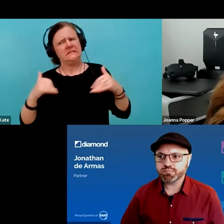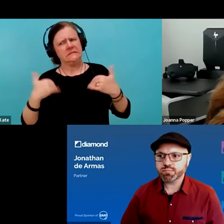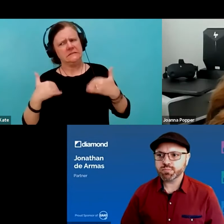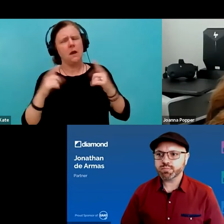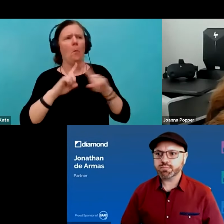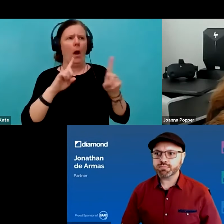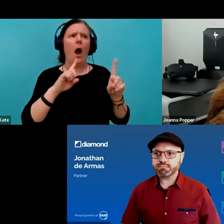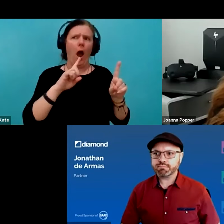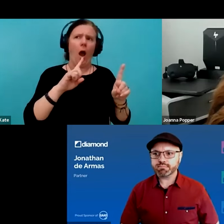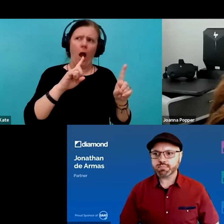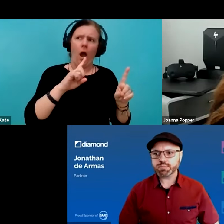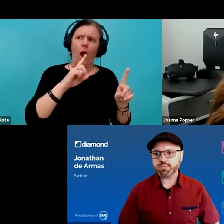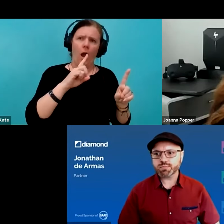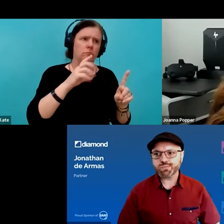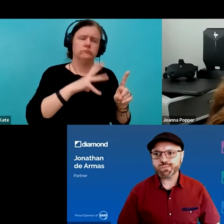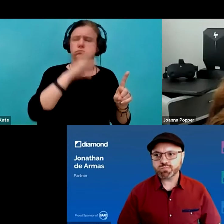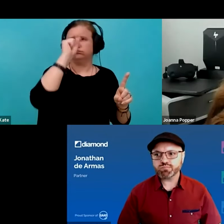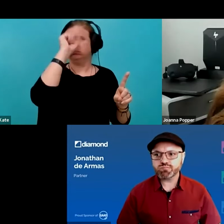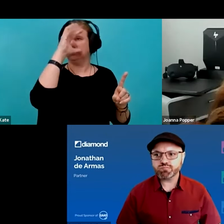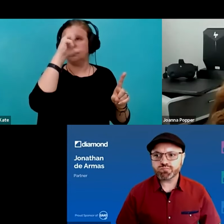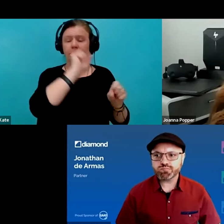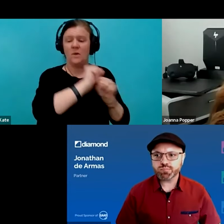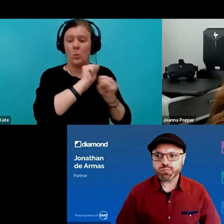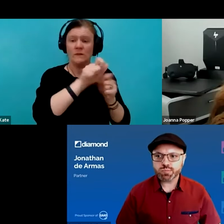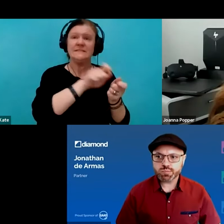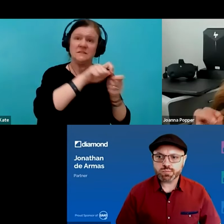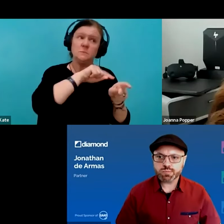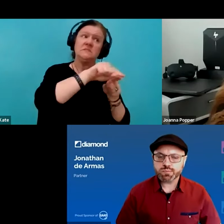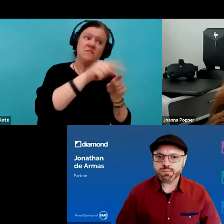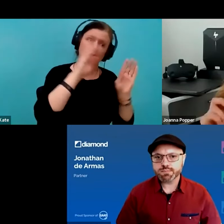you know, doing some amazing, amazing work specifically targeted and focused